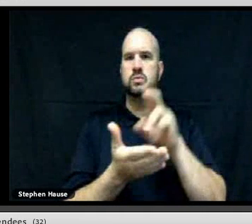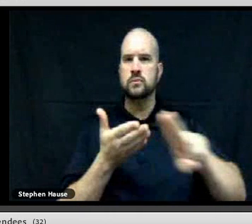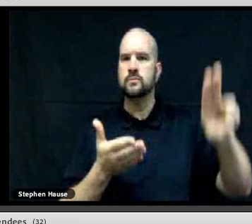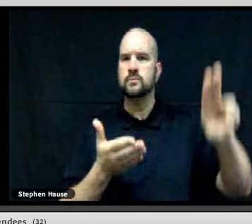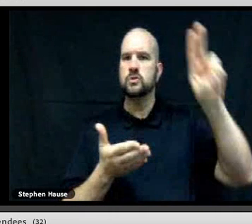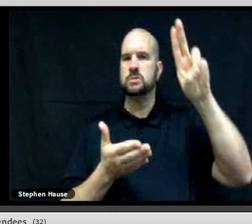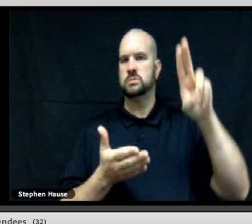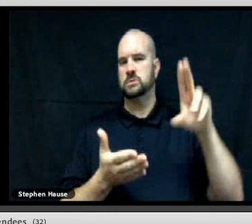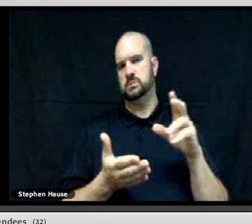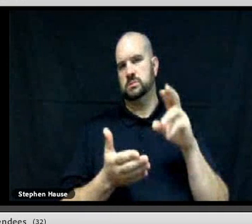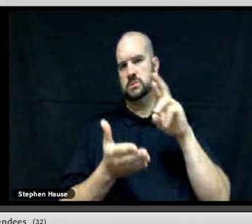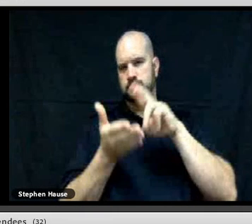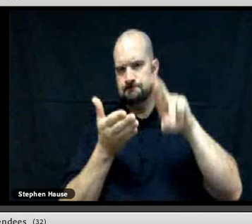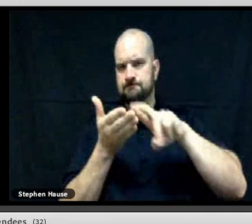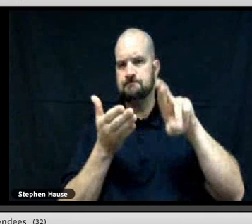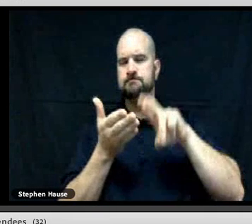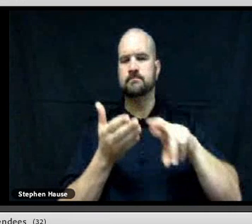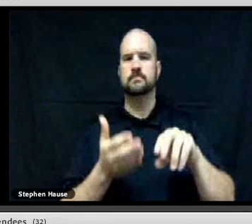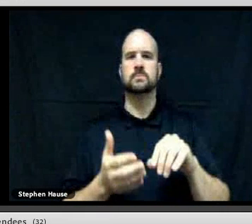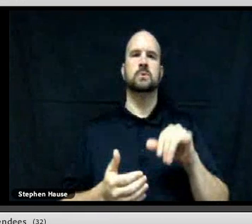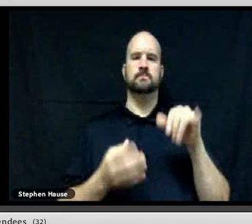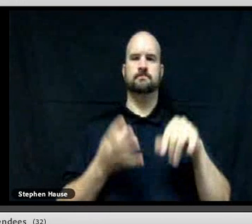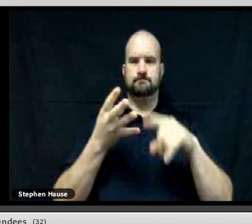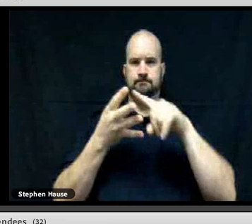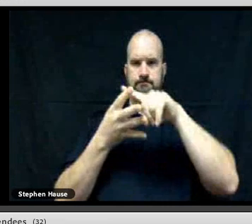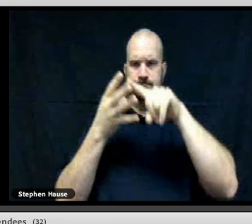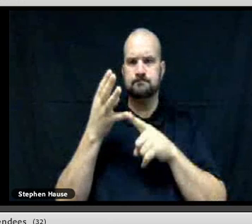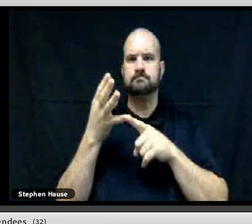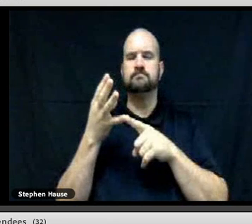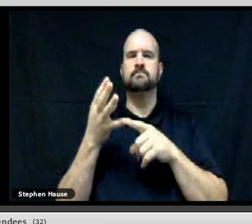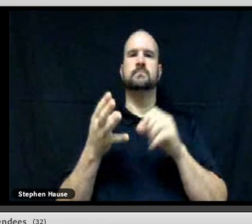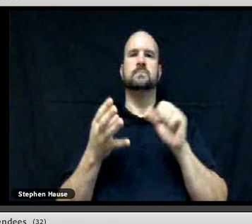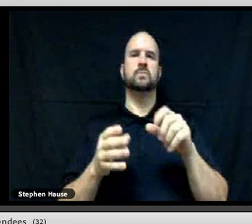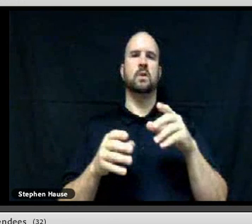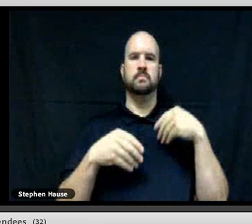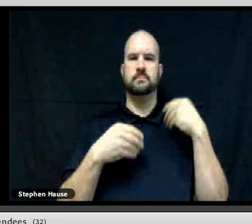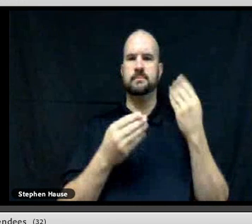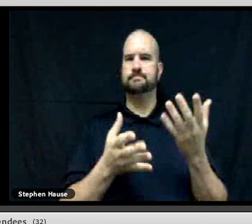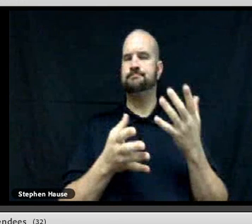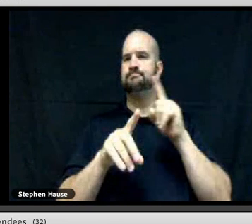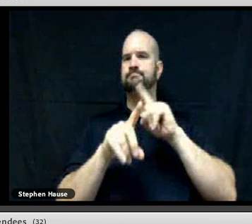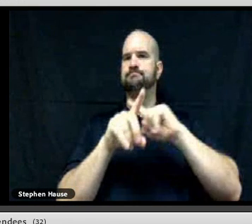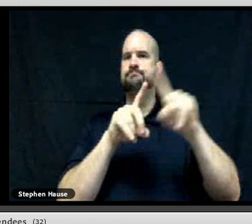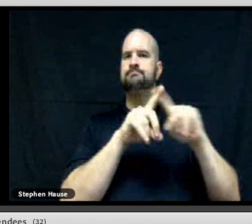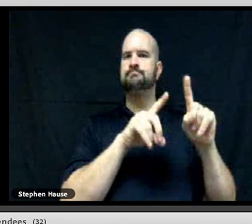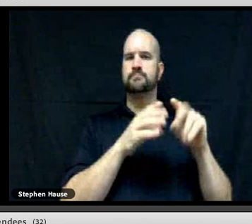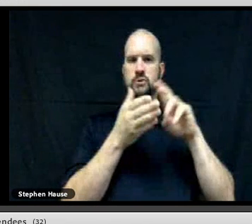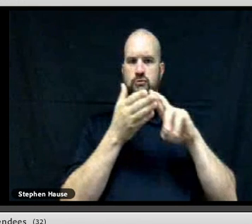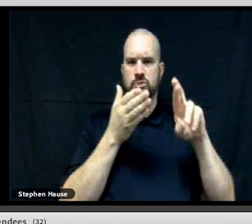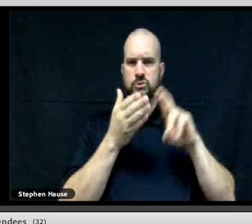So, they do provide user guides for each one of these different types of services that they offer.